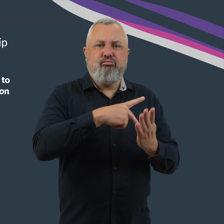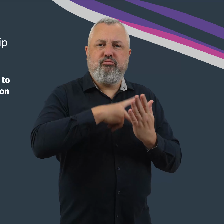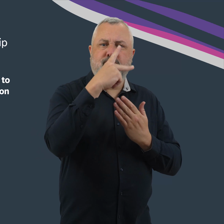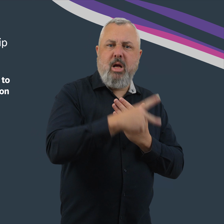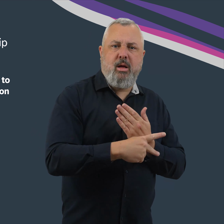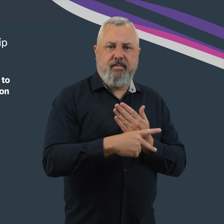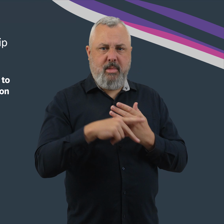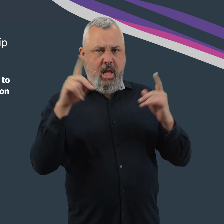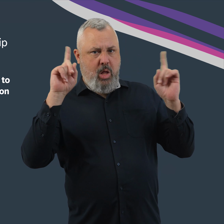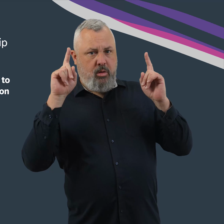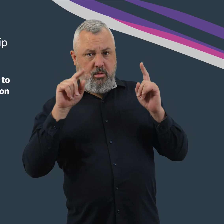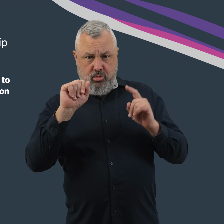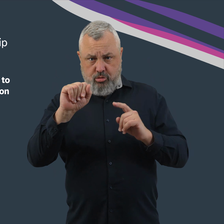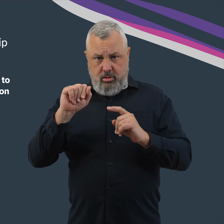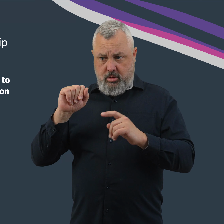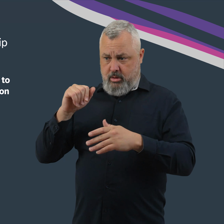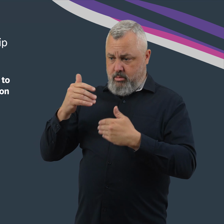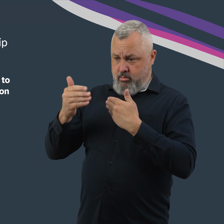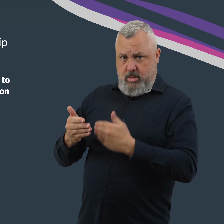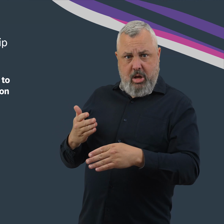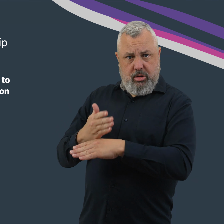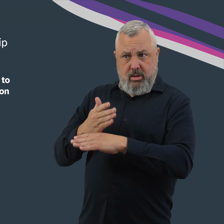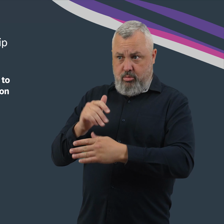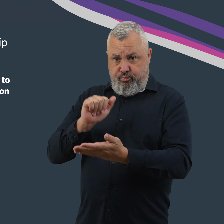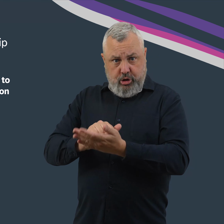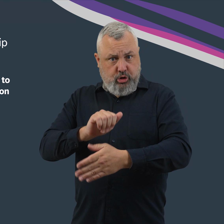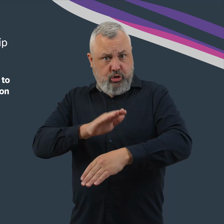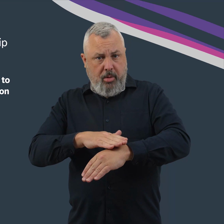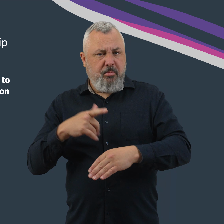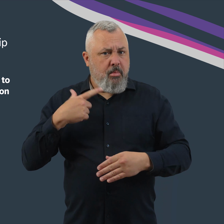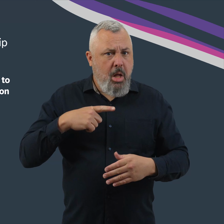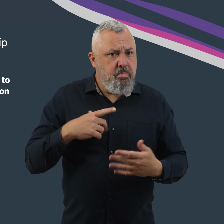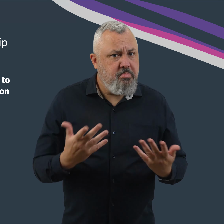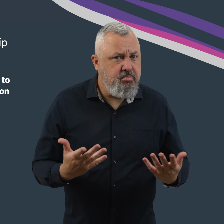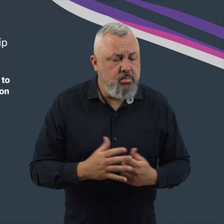Disability Research Leadership Program at this stage of your career.